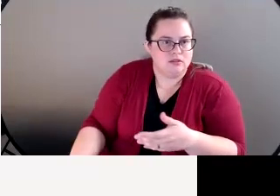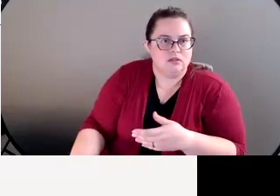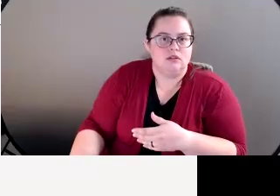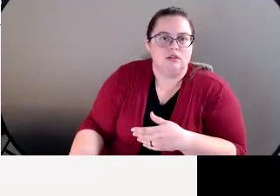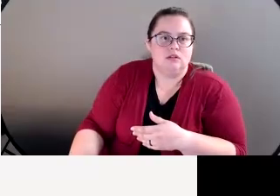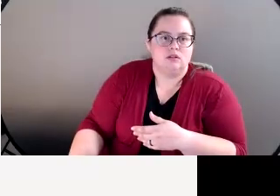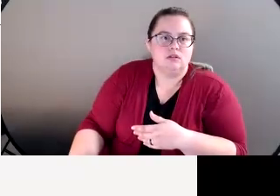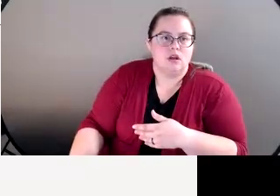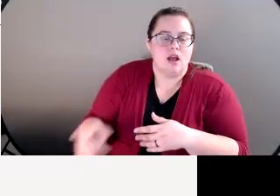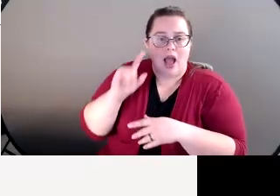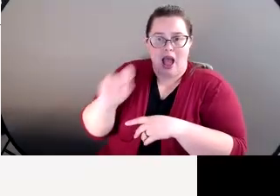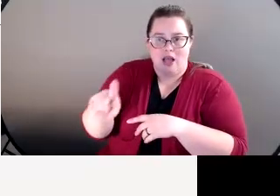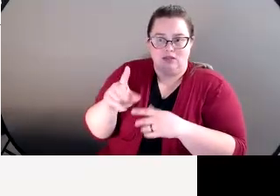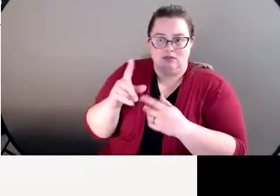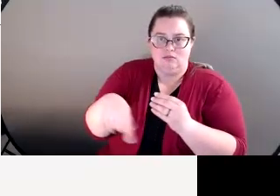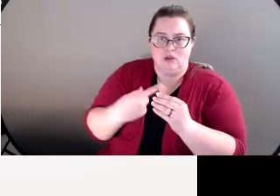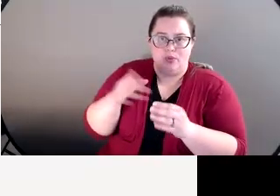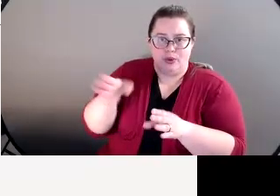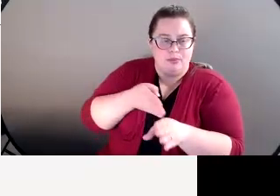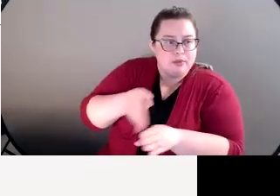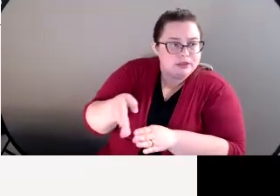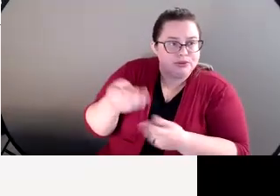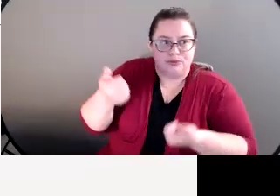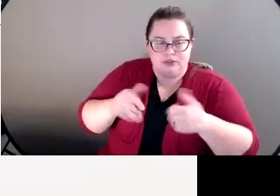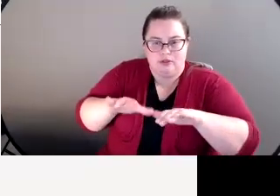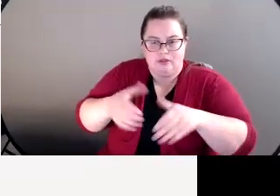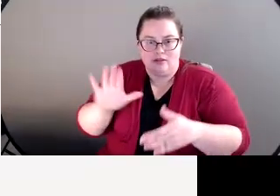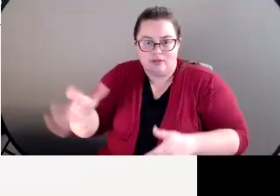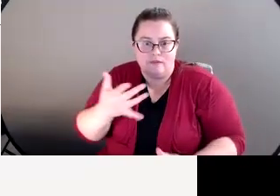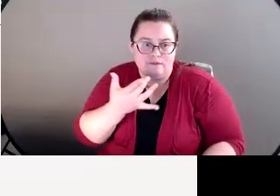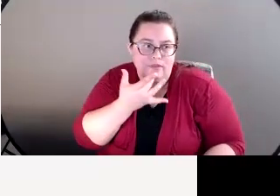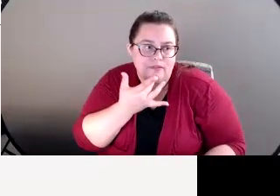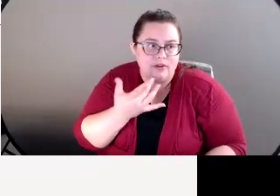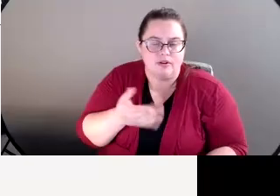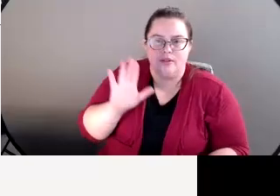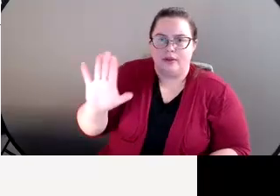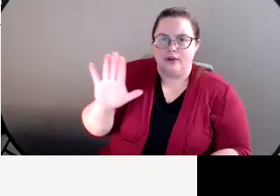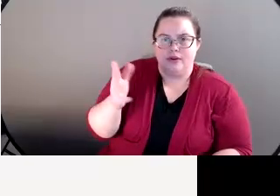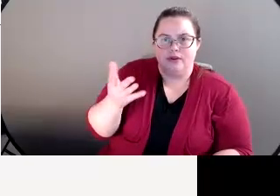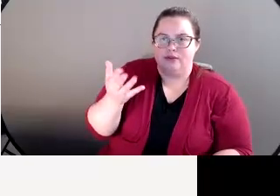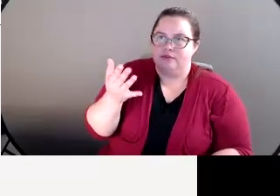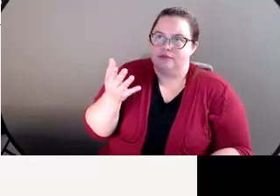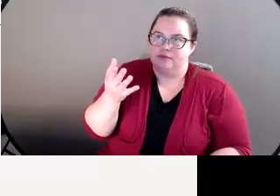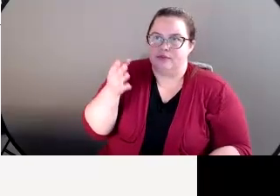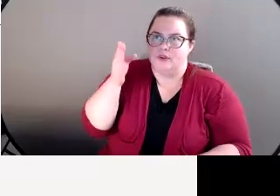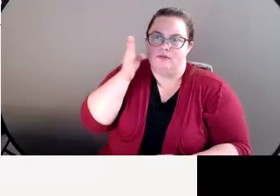you know, what class was their favorite or what is their career goal? What are they most excited about?